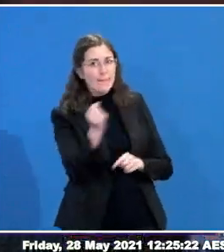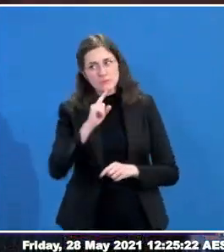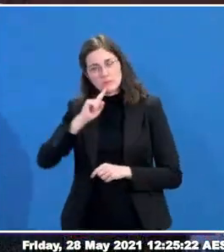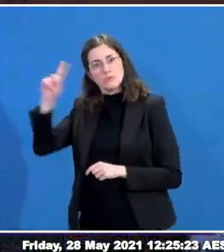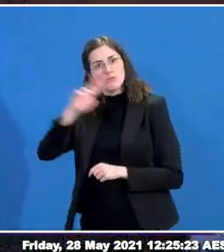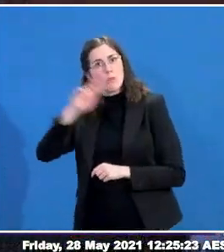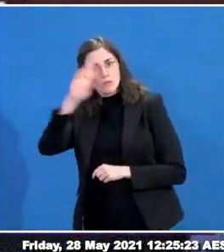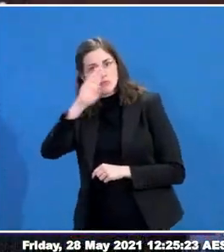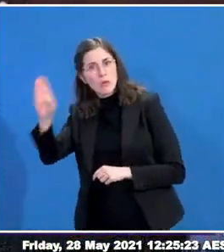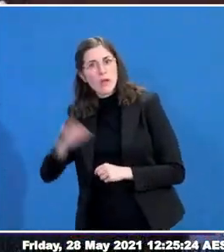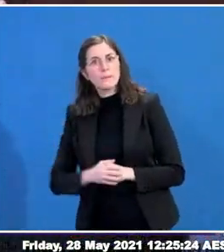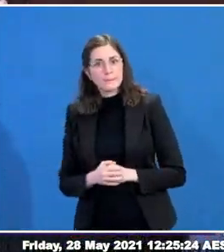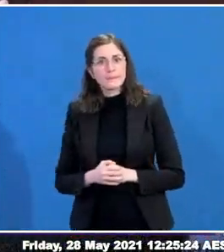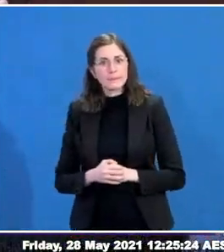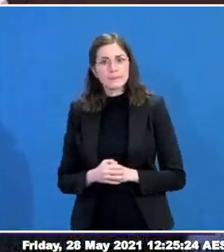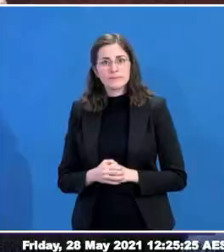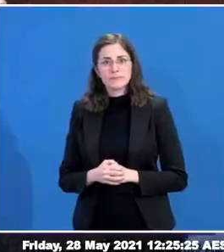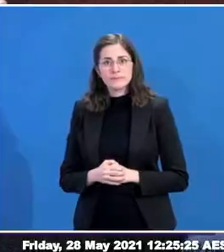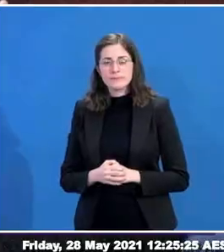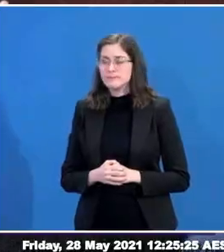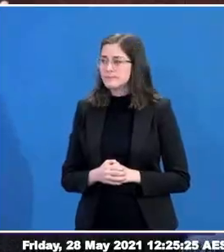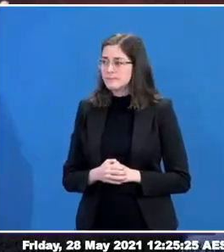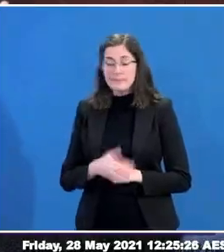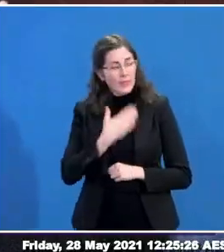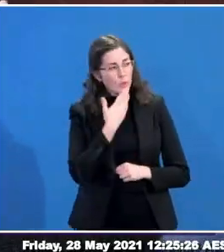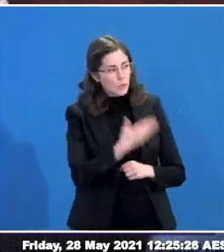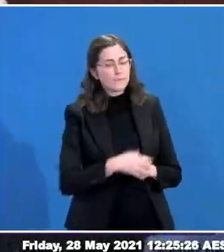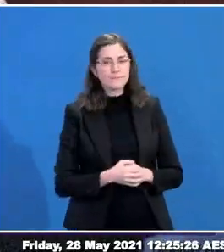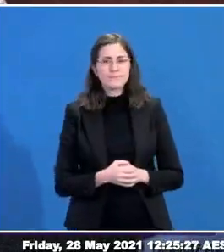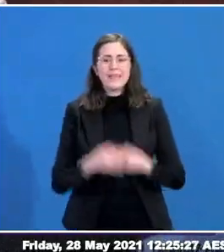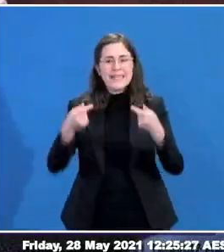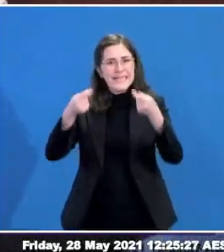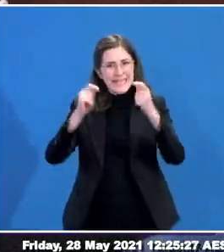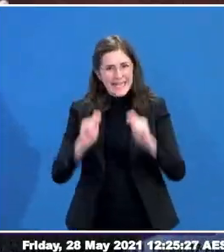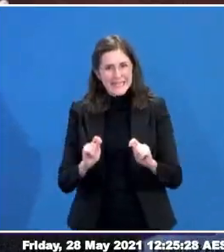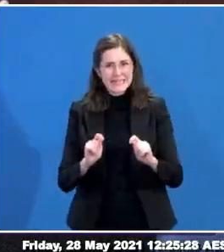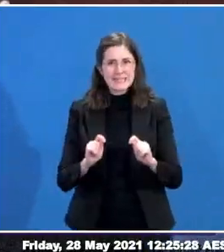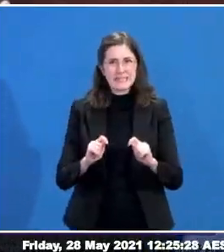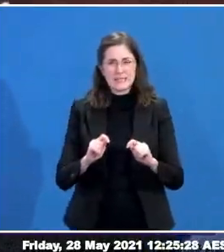Thank you. The next one is a more detailed procedure document.